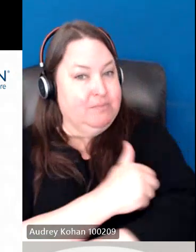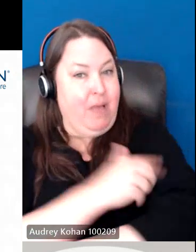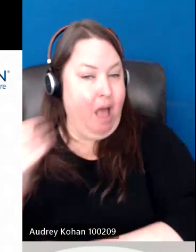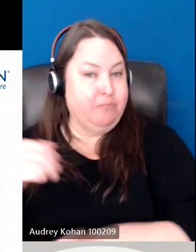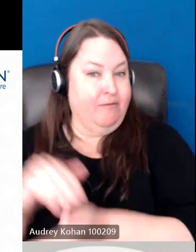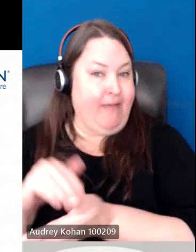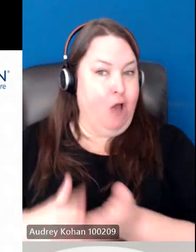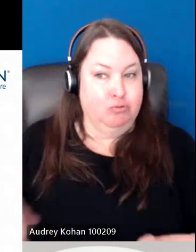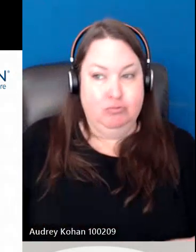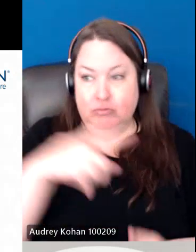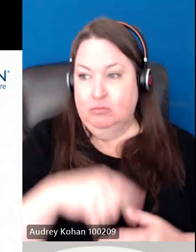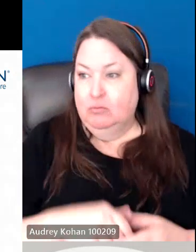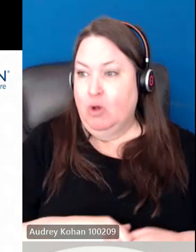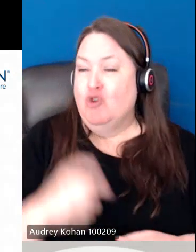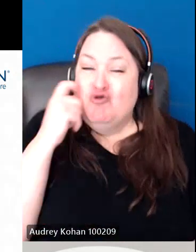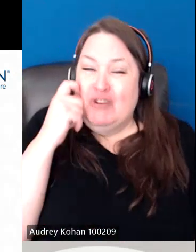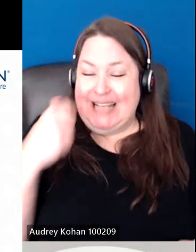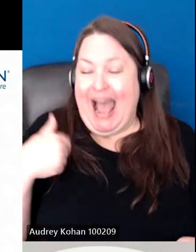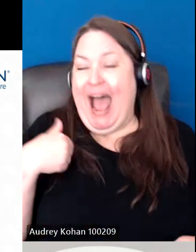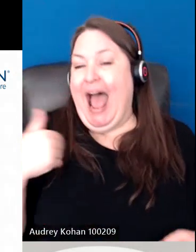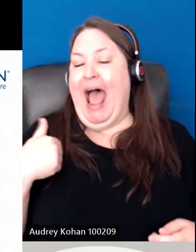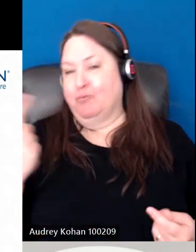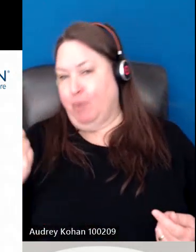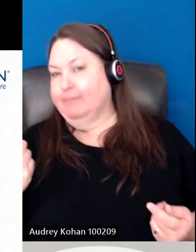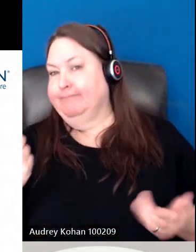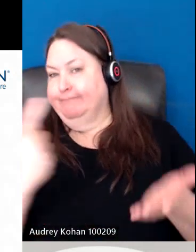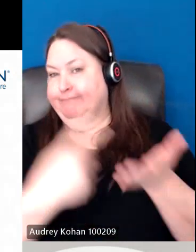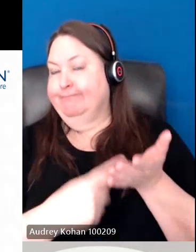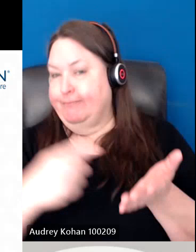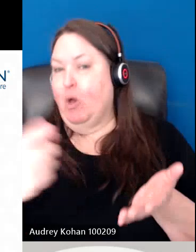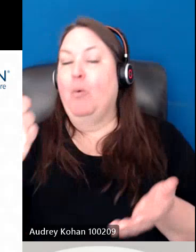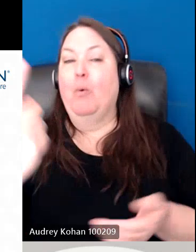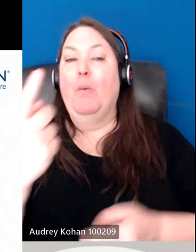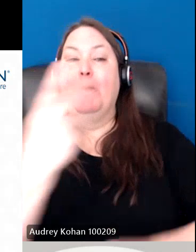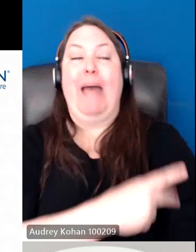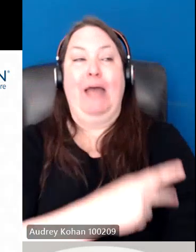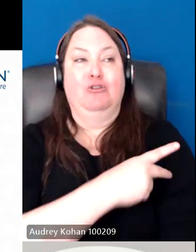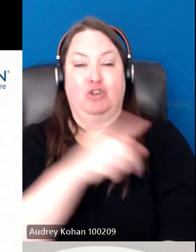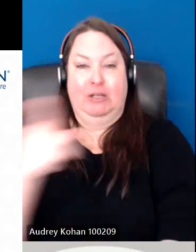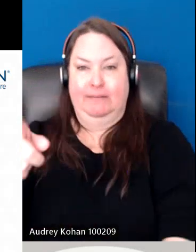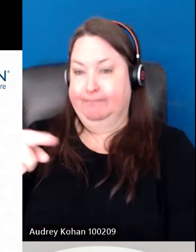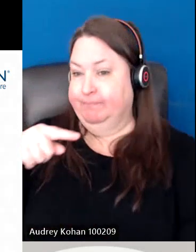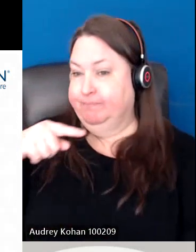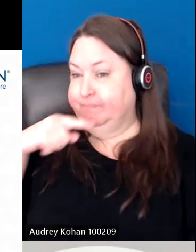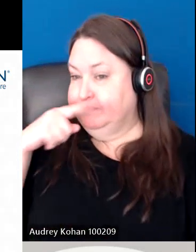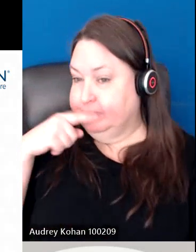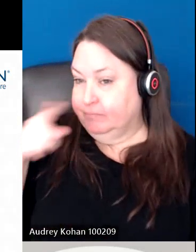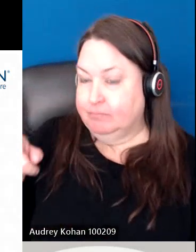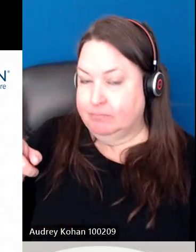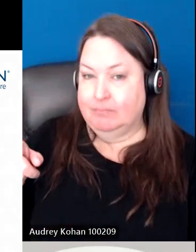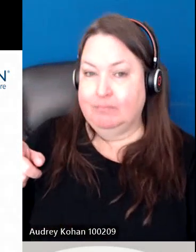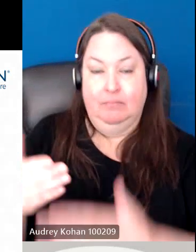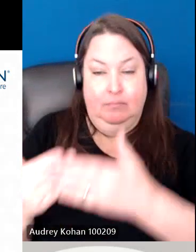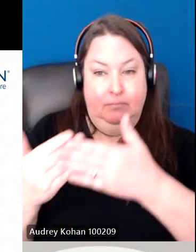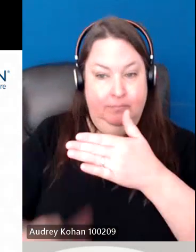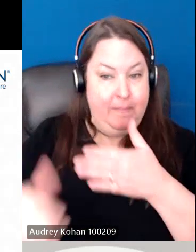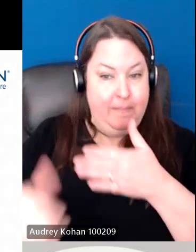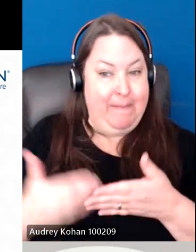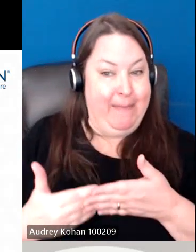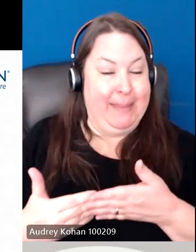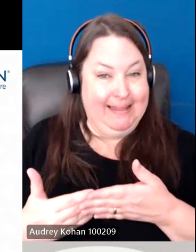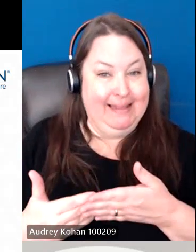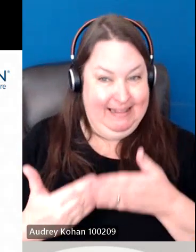we had a recent encounter where a patient who was hearing was delivering a baby and she had